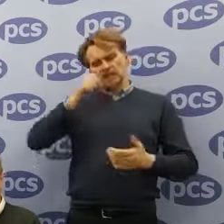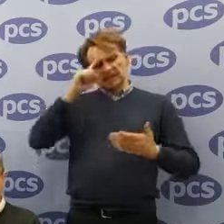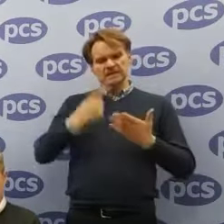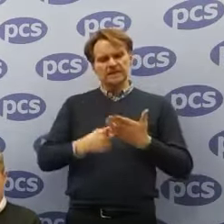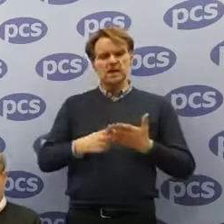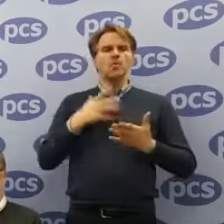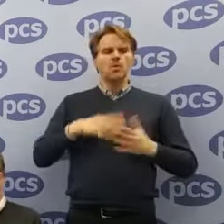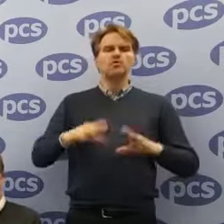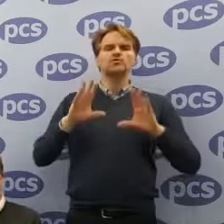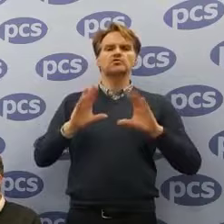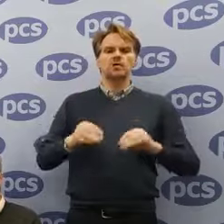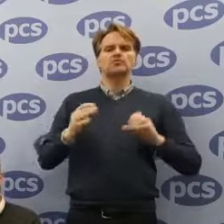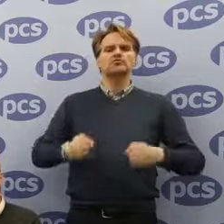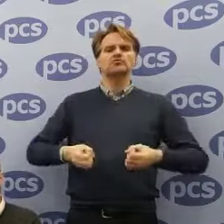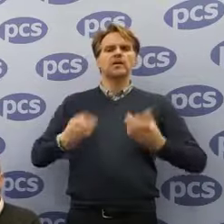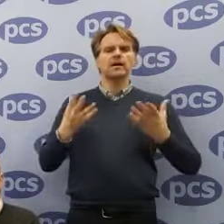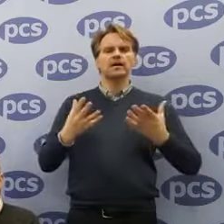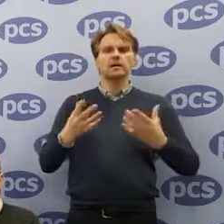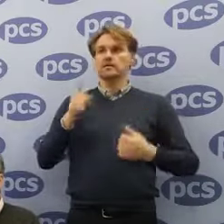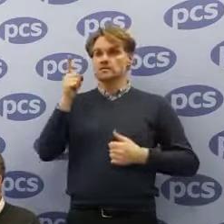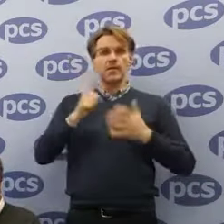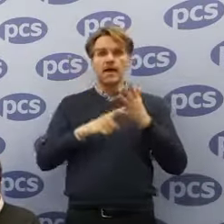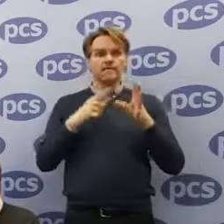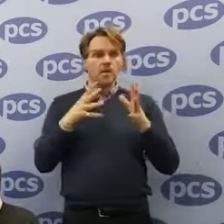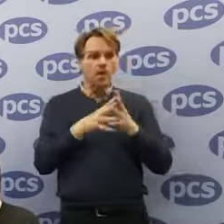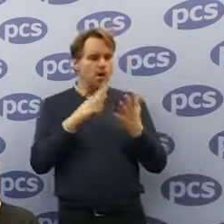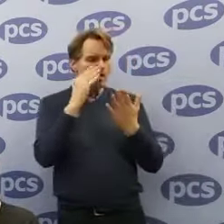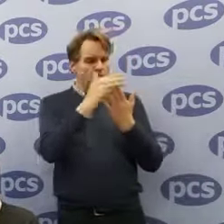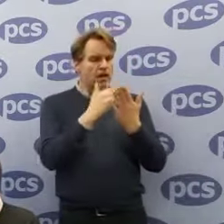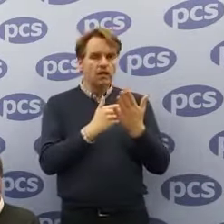you can now only vote by post. We used to vote in a workplace, so where